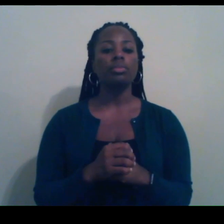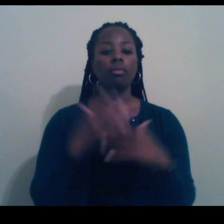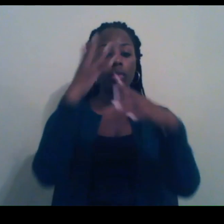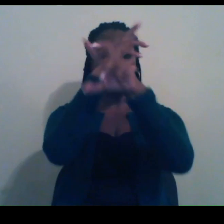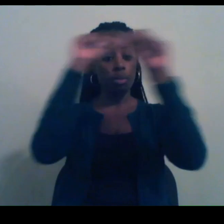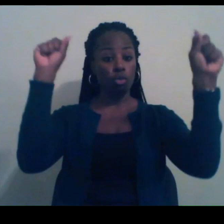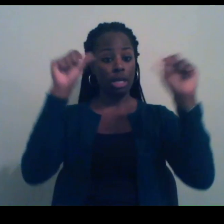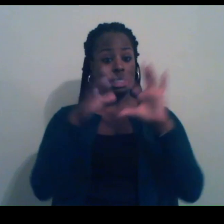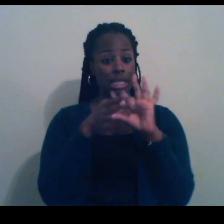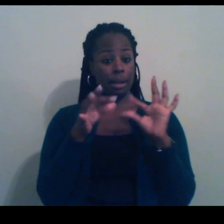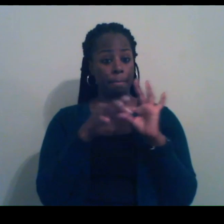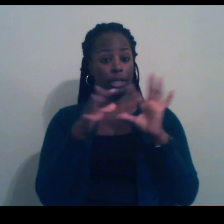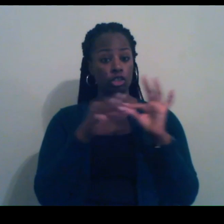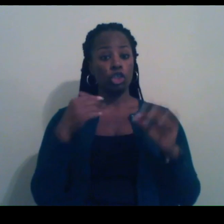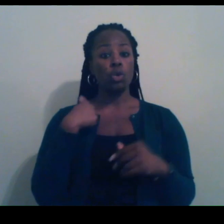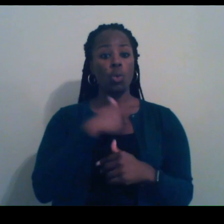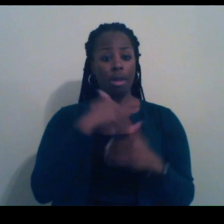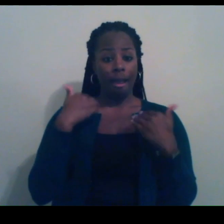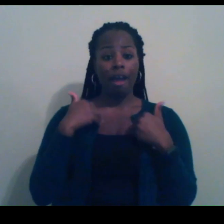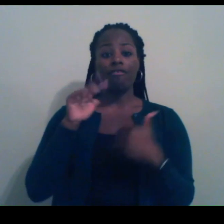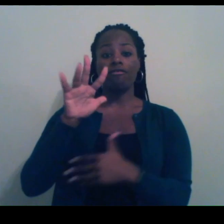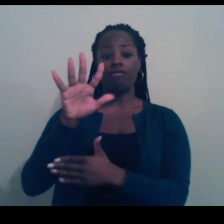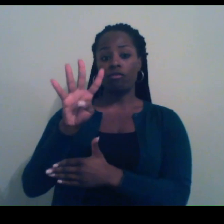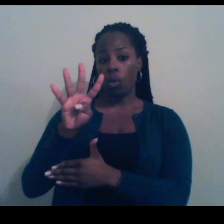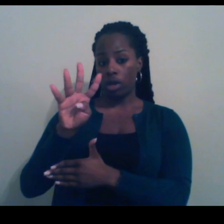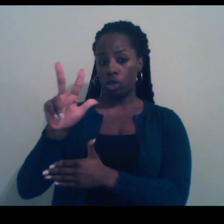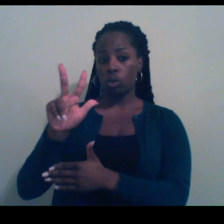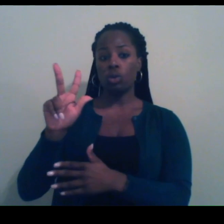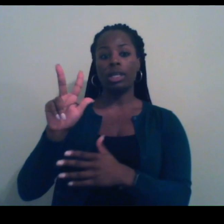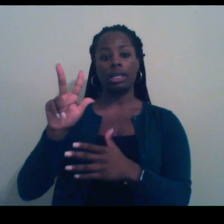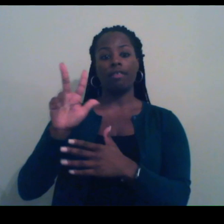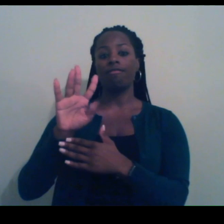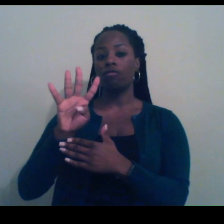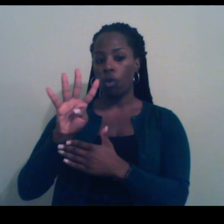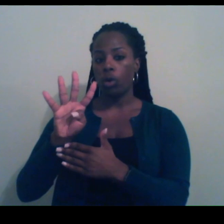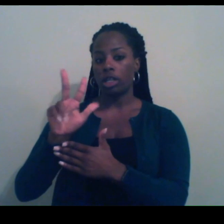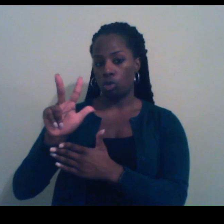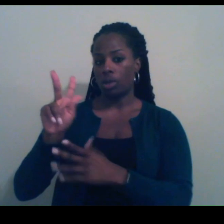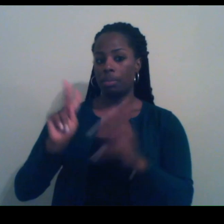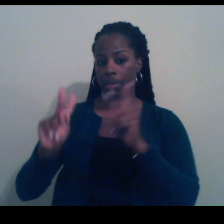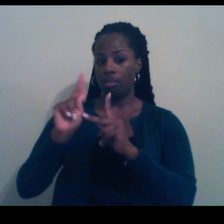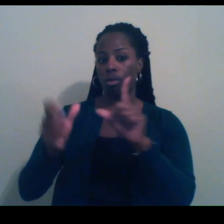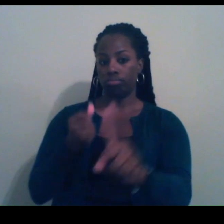43 confirmed or presumptive cases of the virus in the United States excluding our